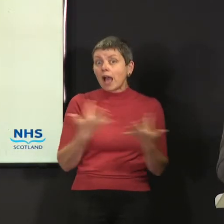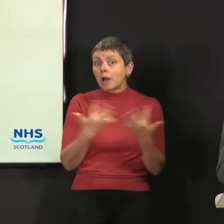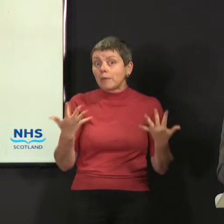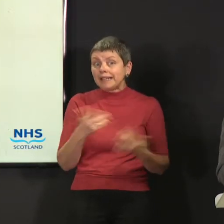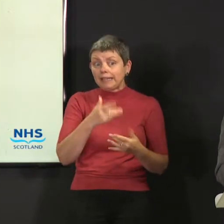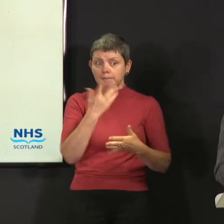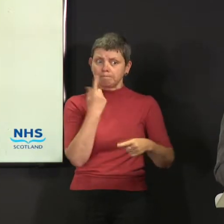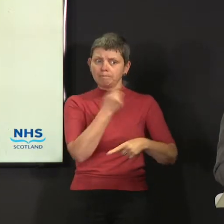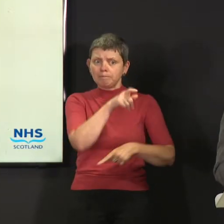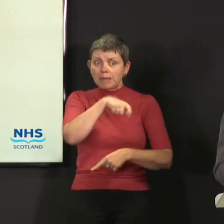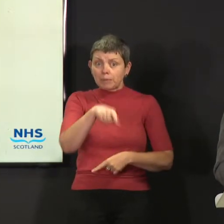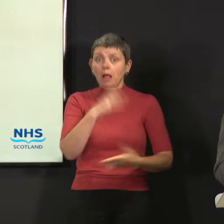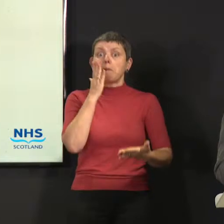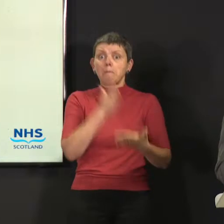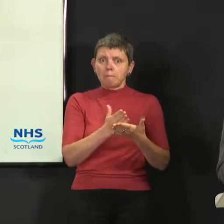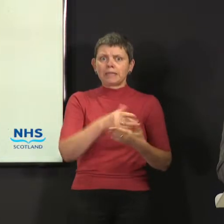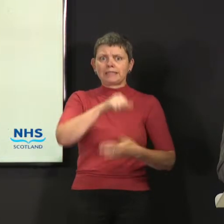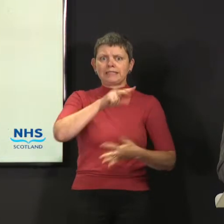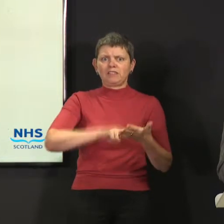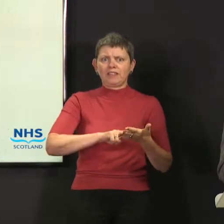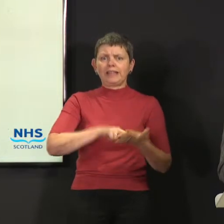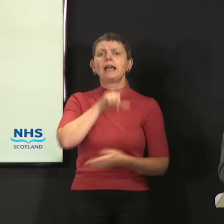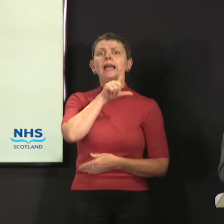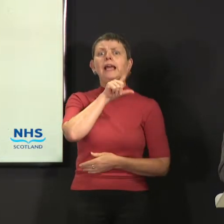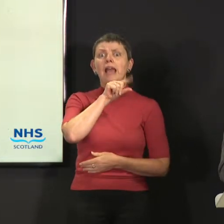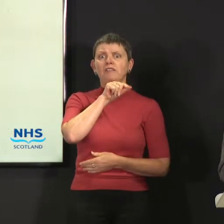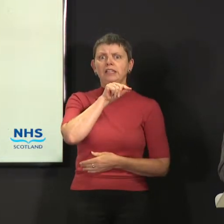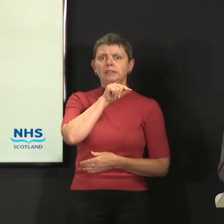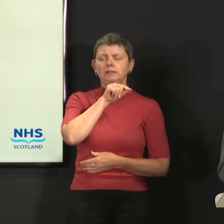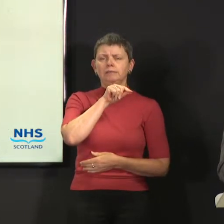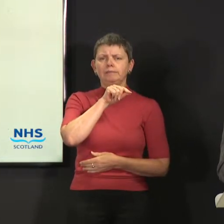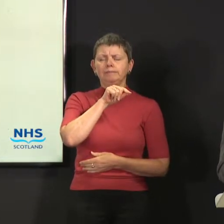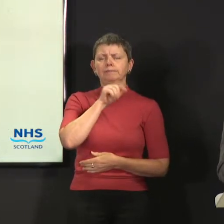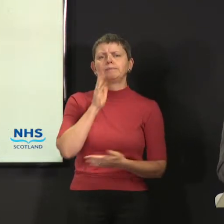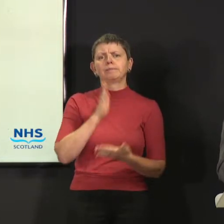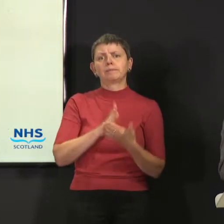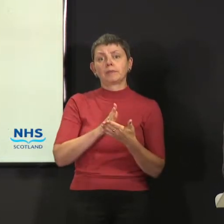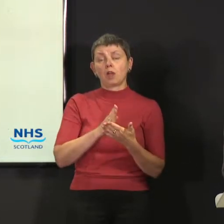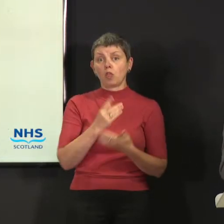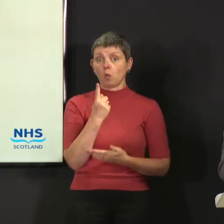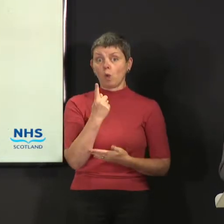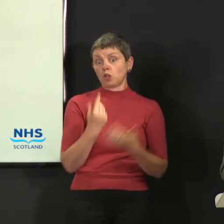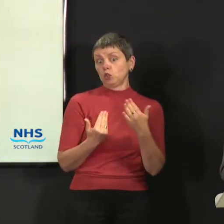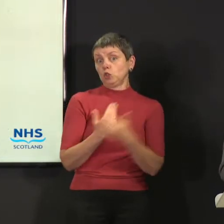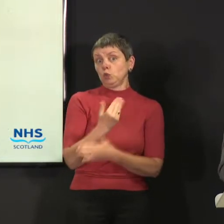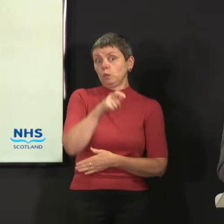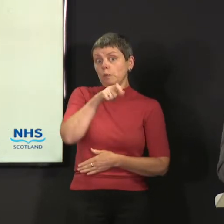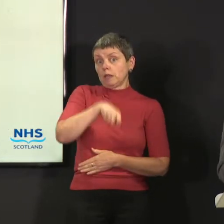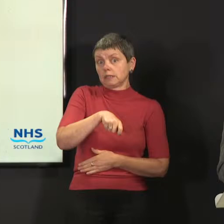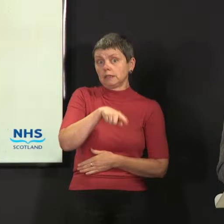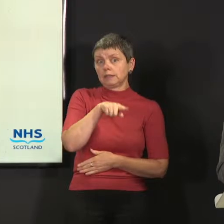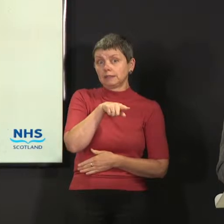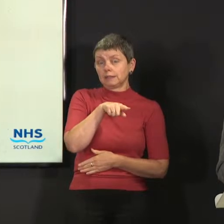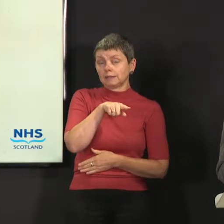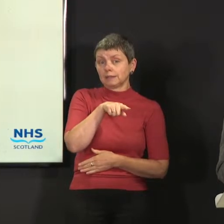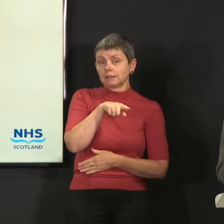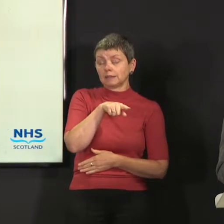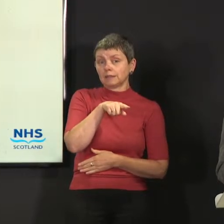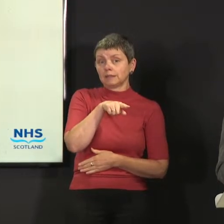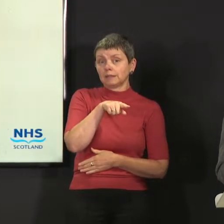that outbreak. It's important to understand that the new positive in the last 24 hours is not connected to the